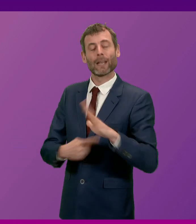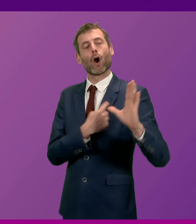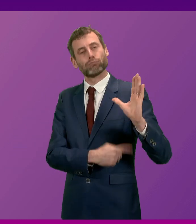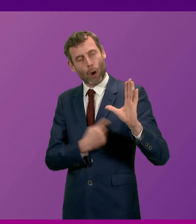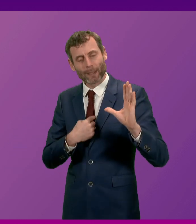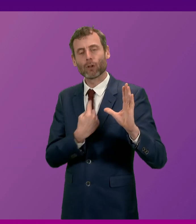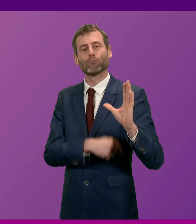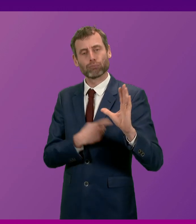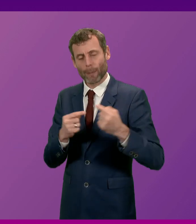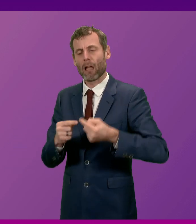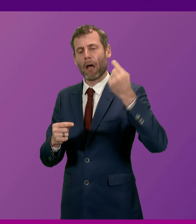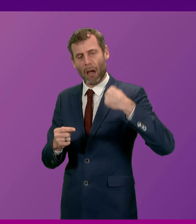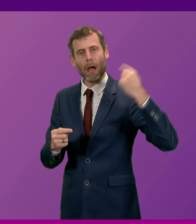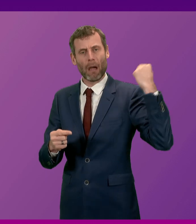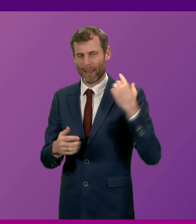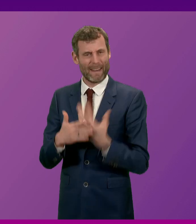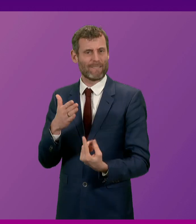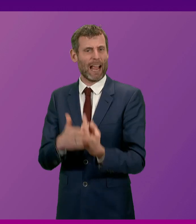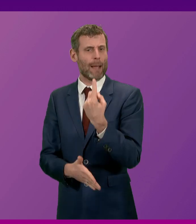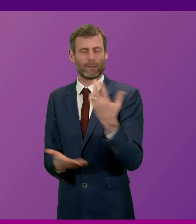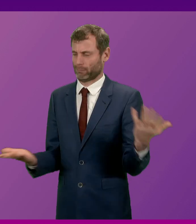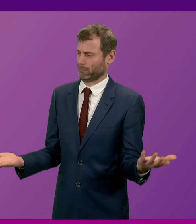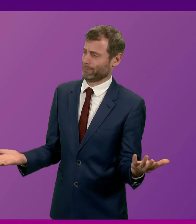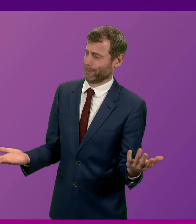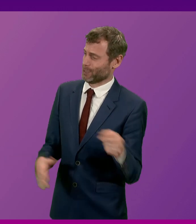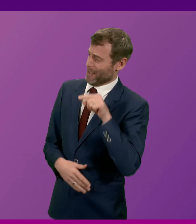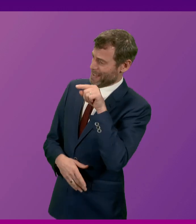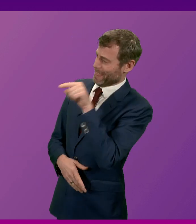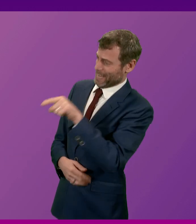Will he accept that this has been a shambles? Does he accept that it